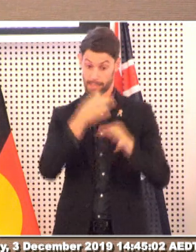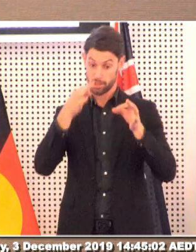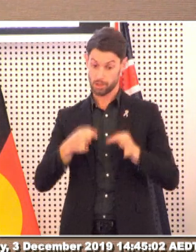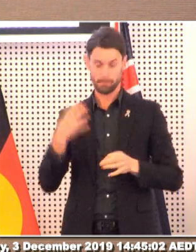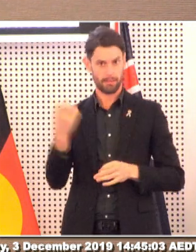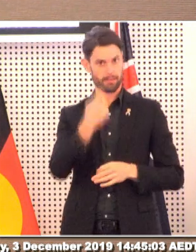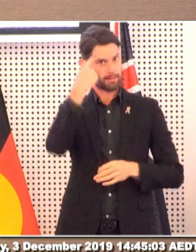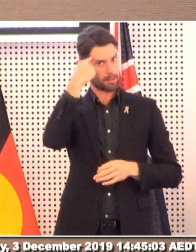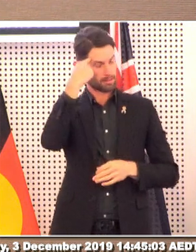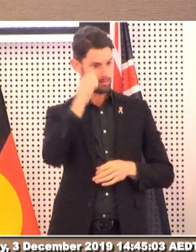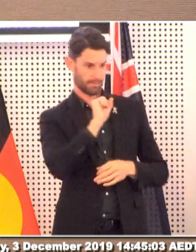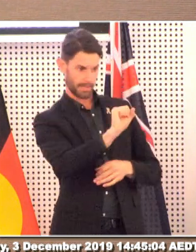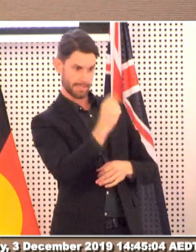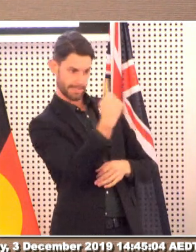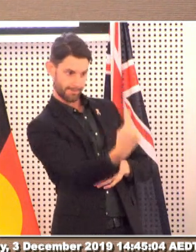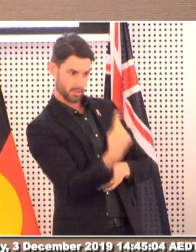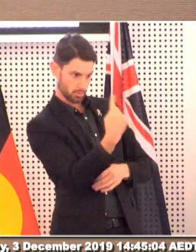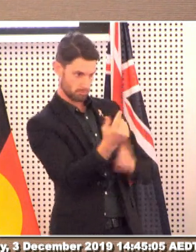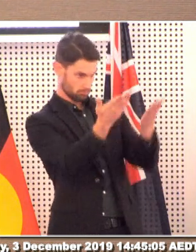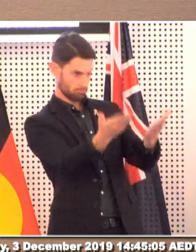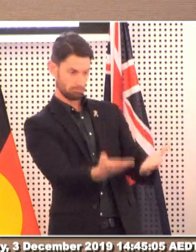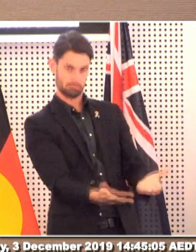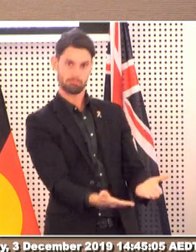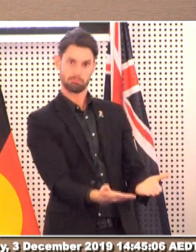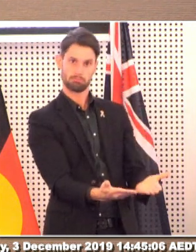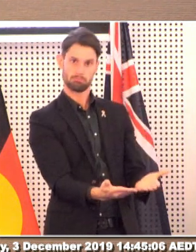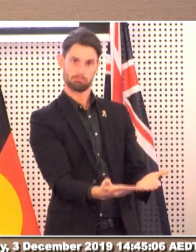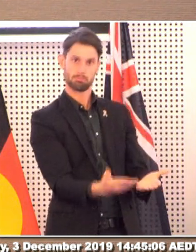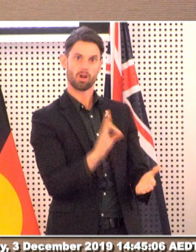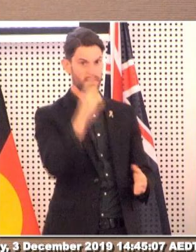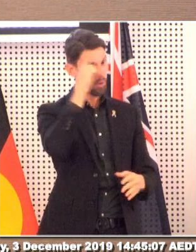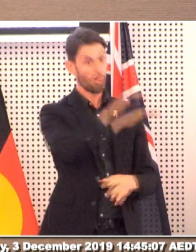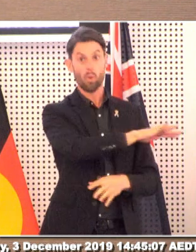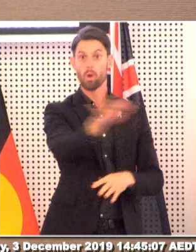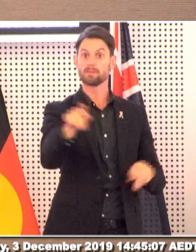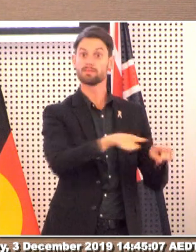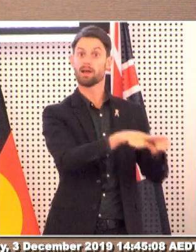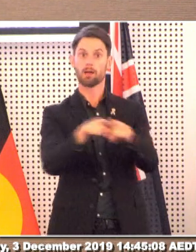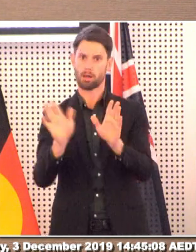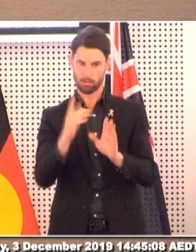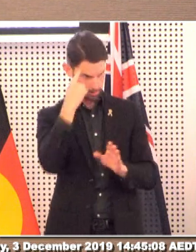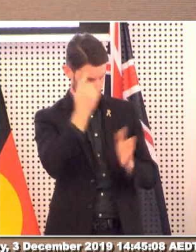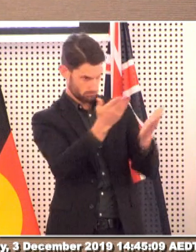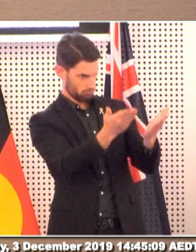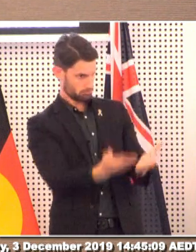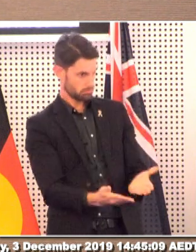individual and their inherent worth as an individual, the dignity that goes – that sits alongside of that.